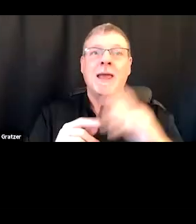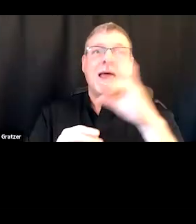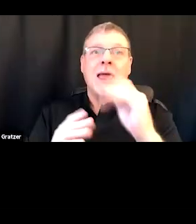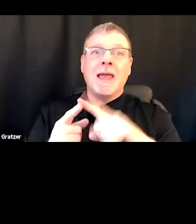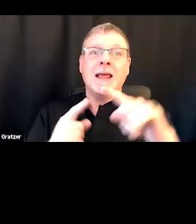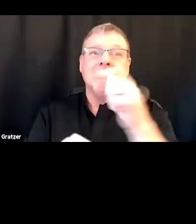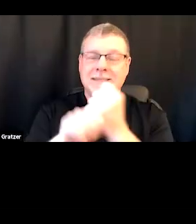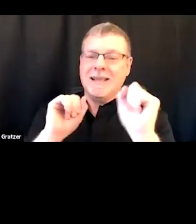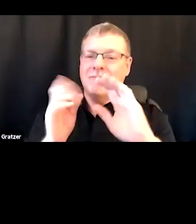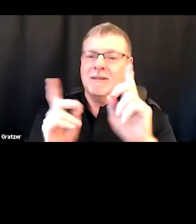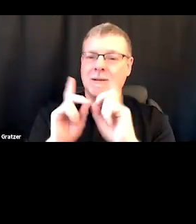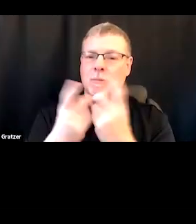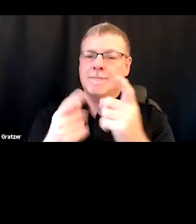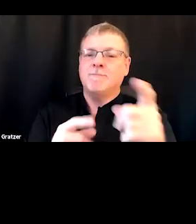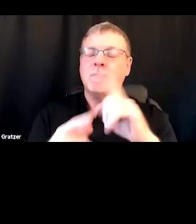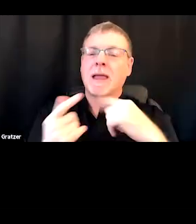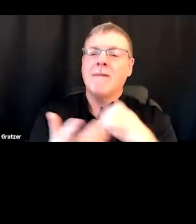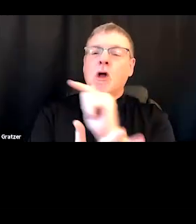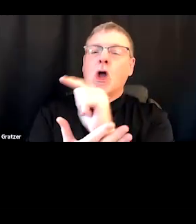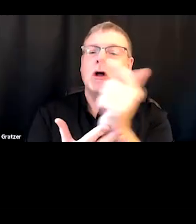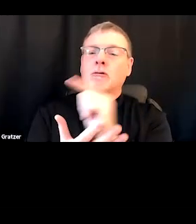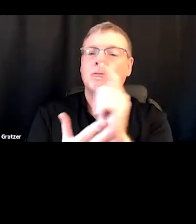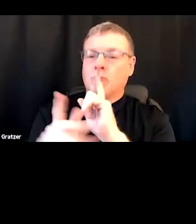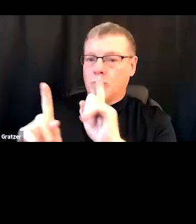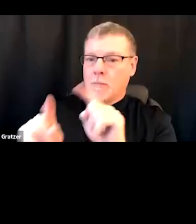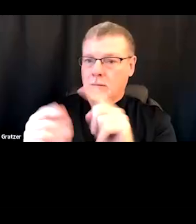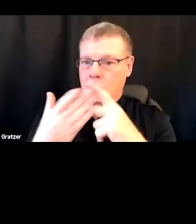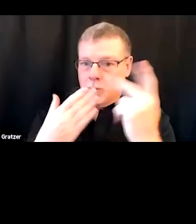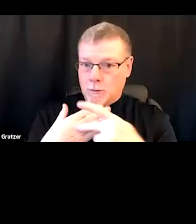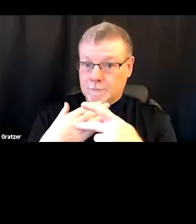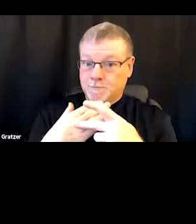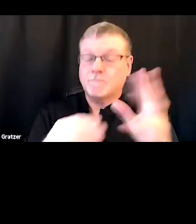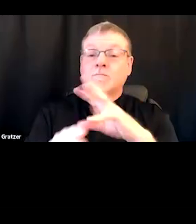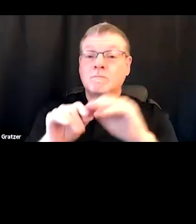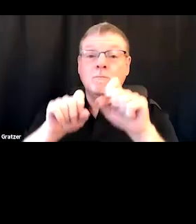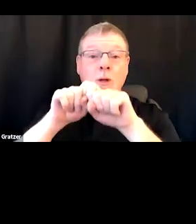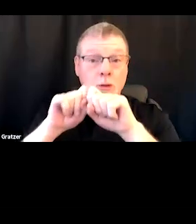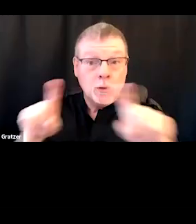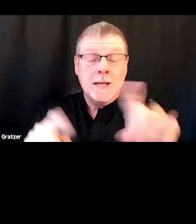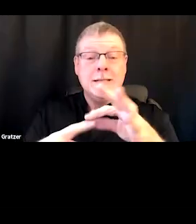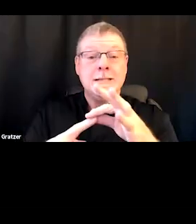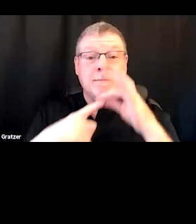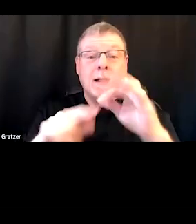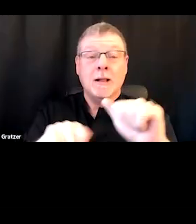where she oversees alternative response programs, including the deployment of specially trained teams